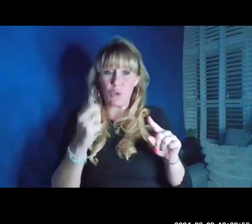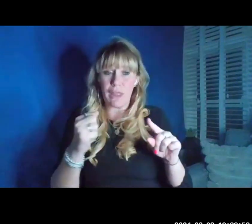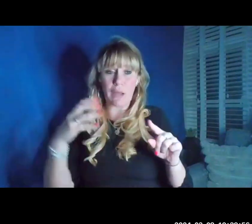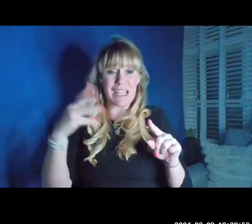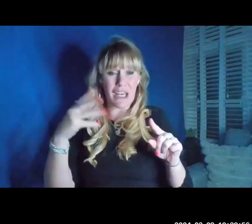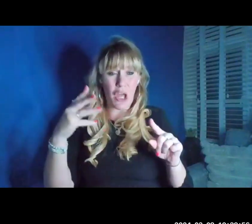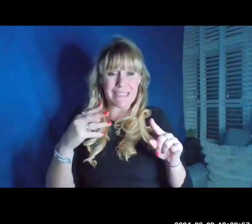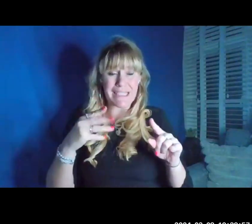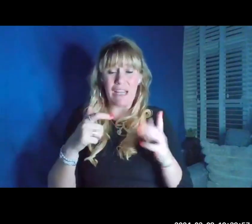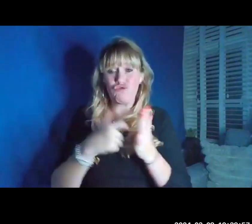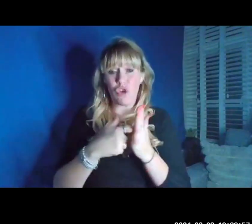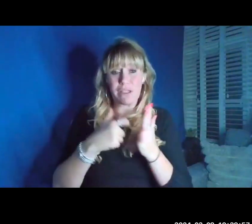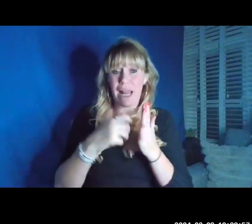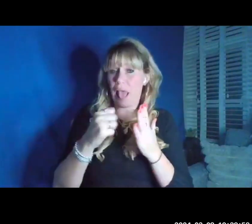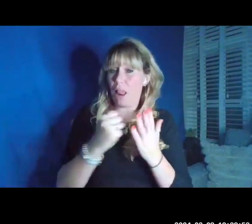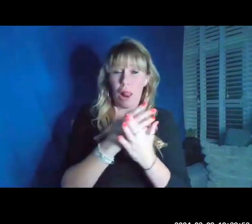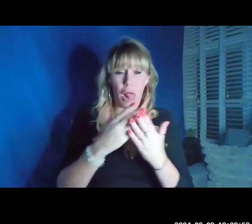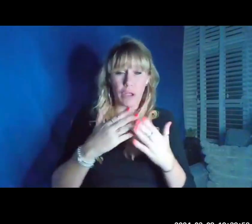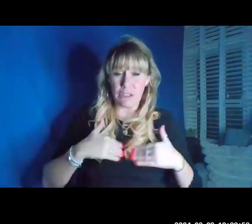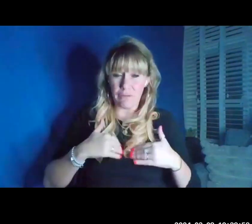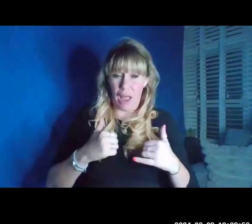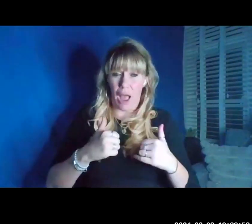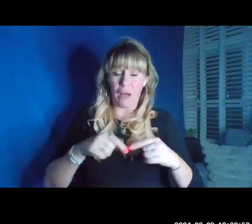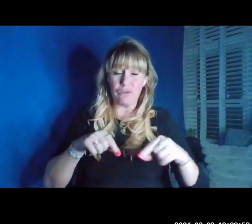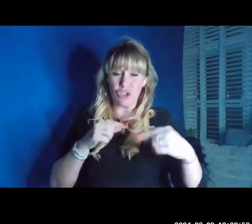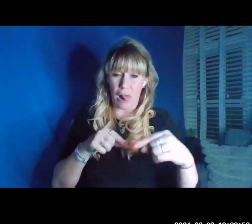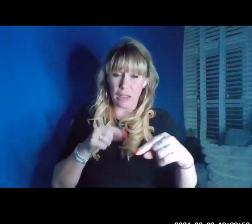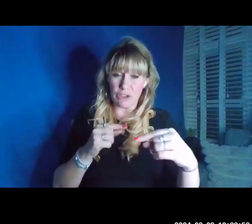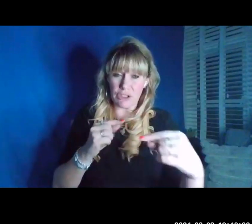lot of health challenges, including a kidney transplant,